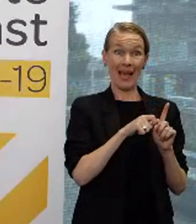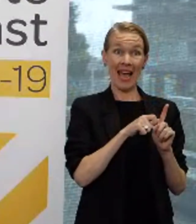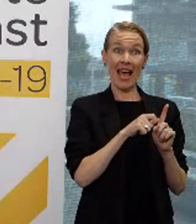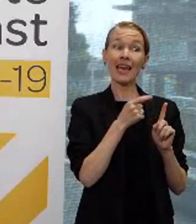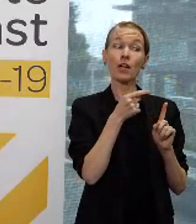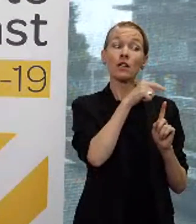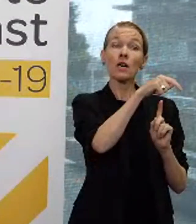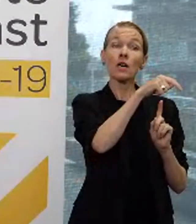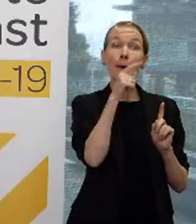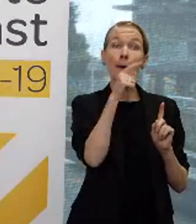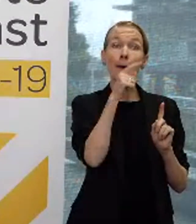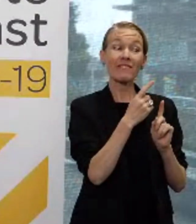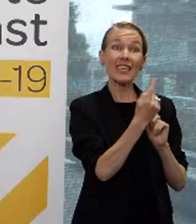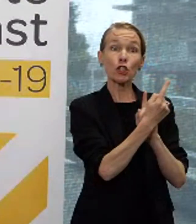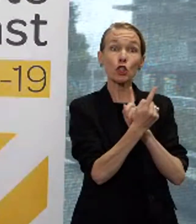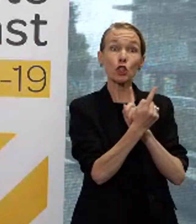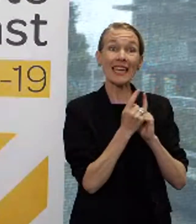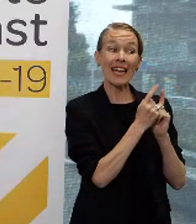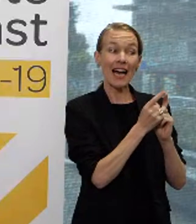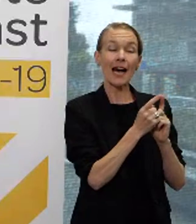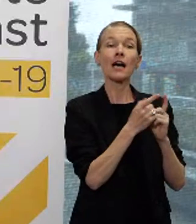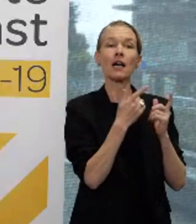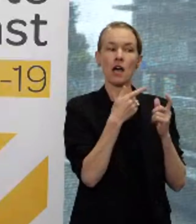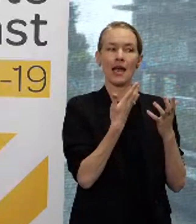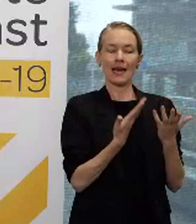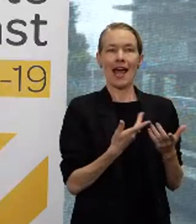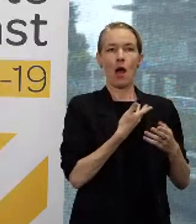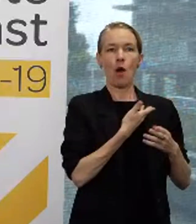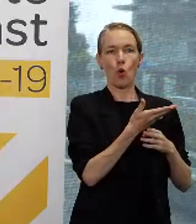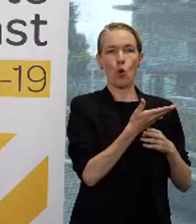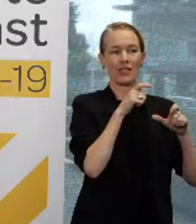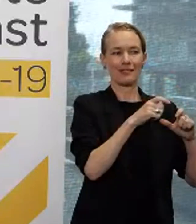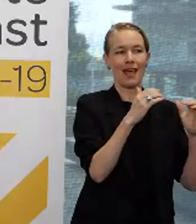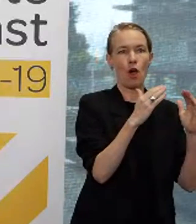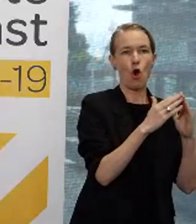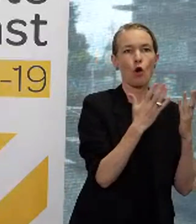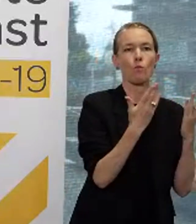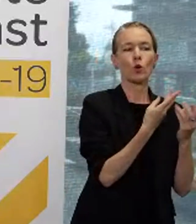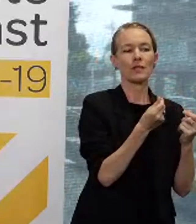or have gone into a quarantine facility. Because the man was tested so quickly